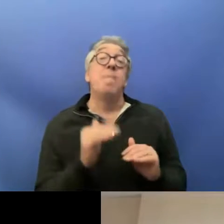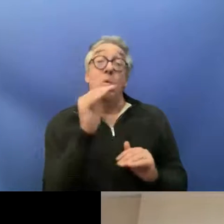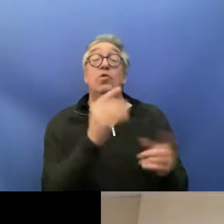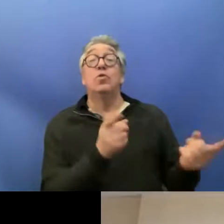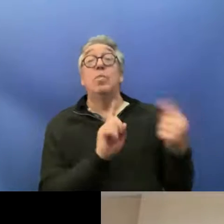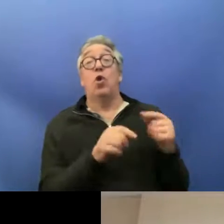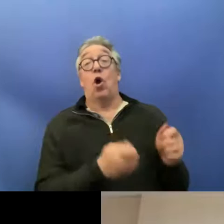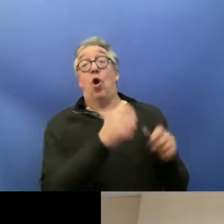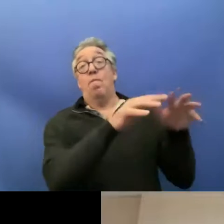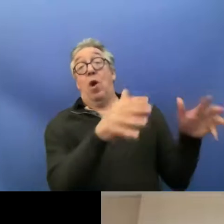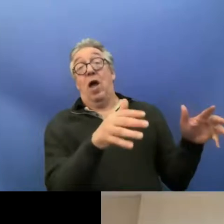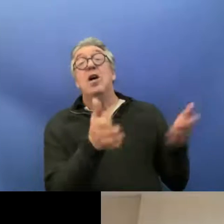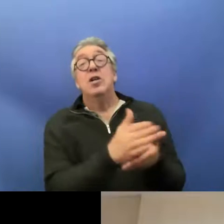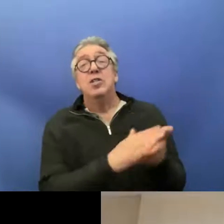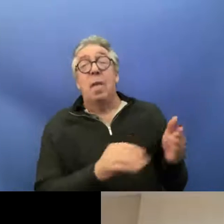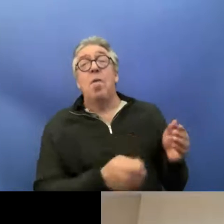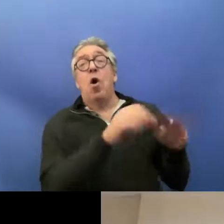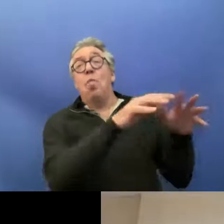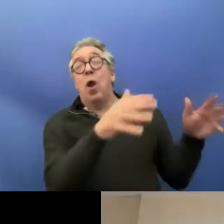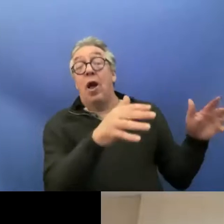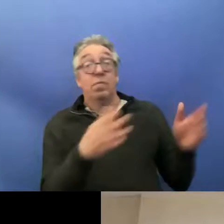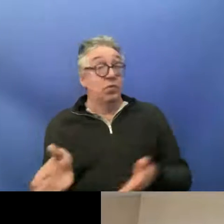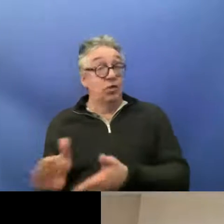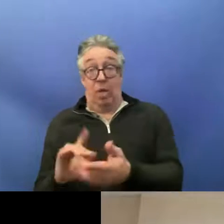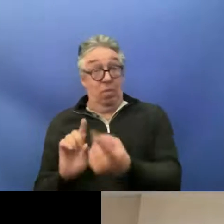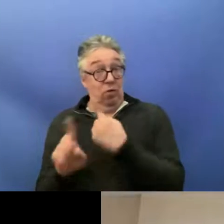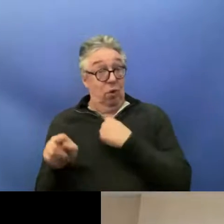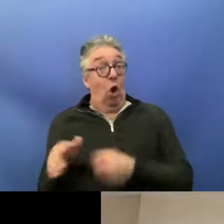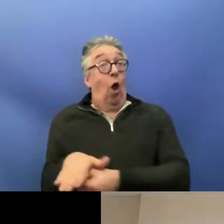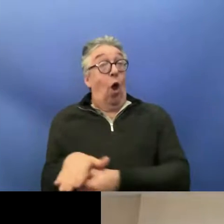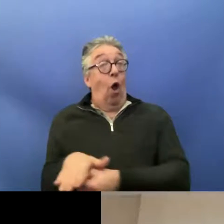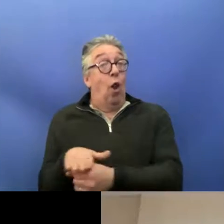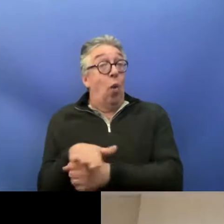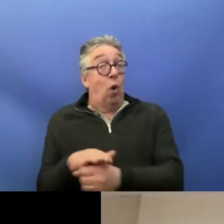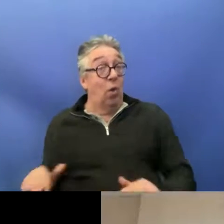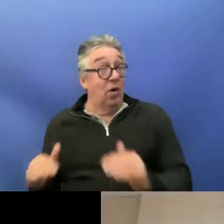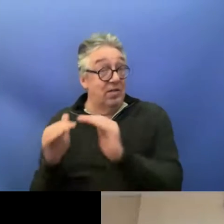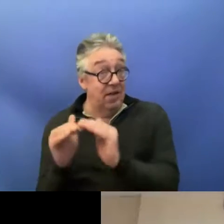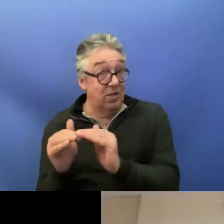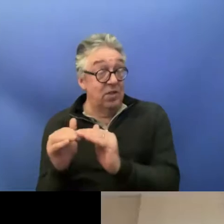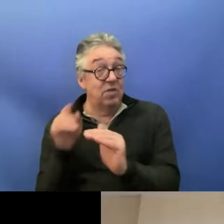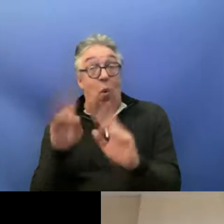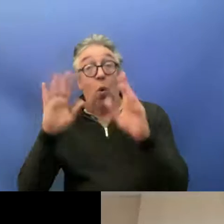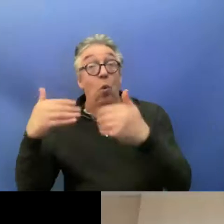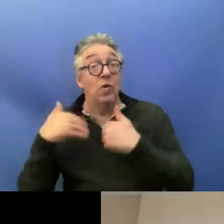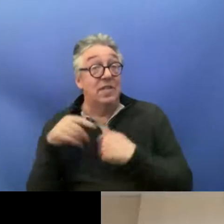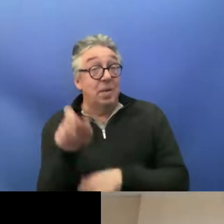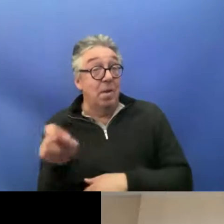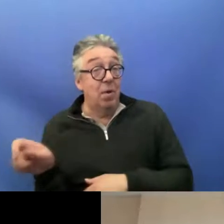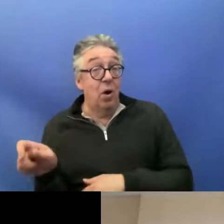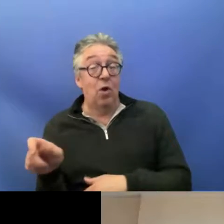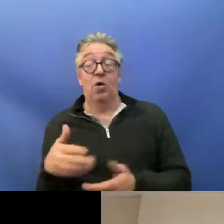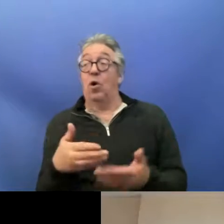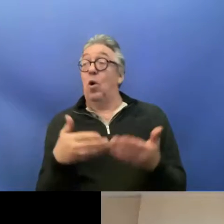Some were umbrella, but others were local organizations for autistic people or deaf